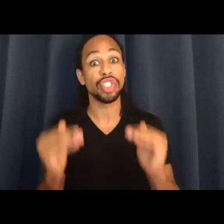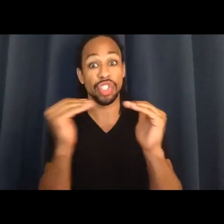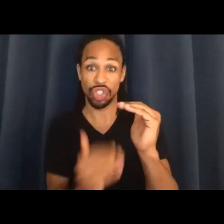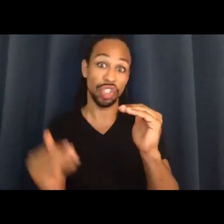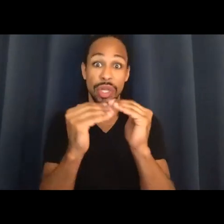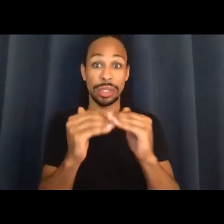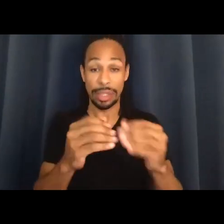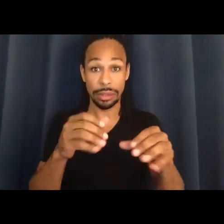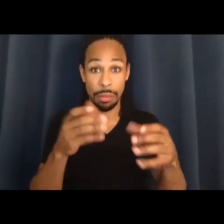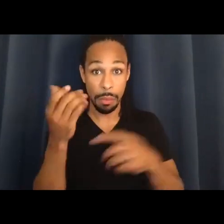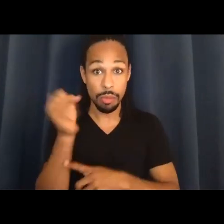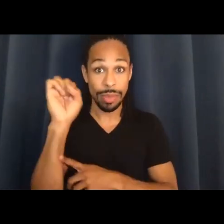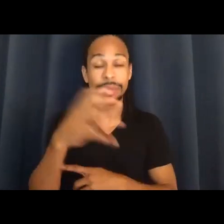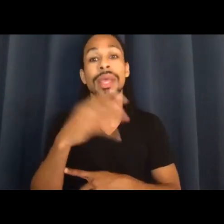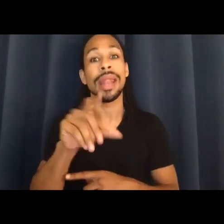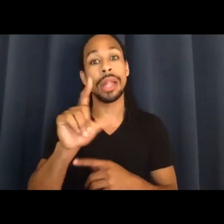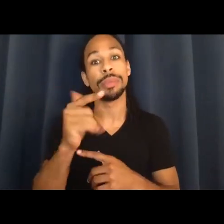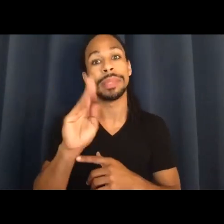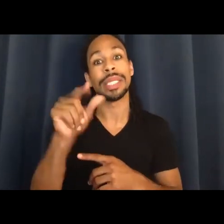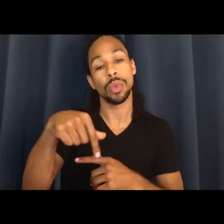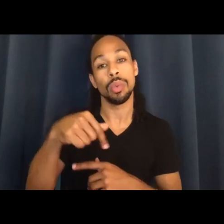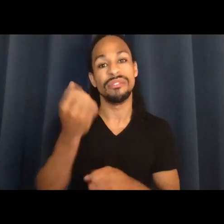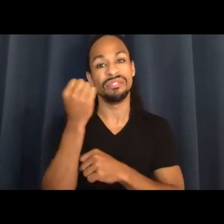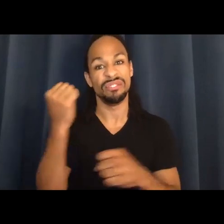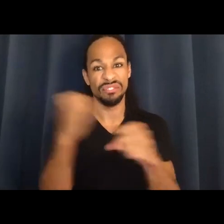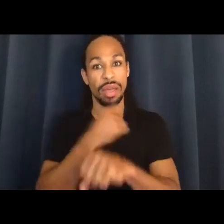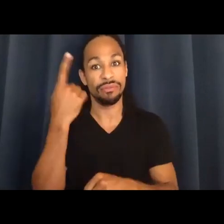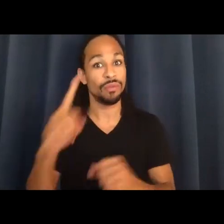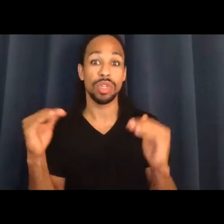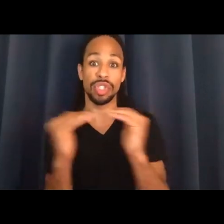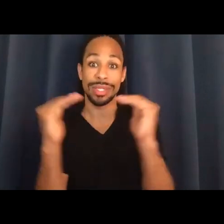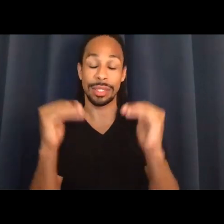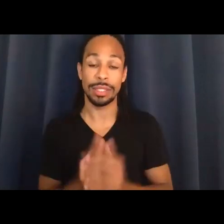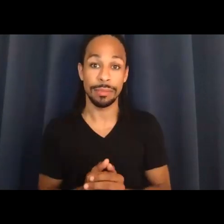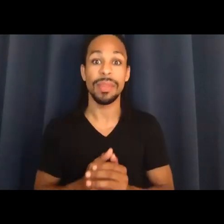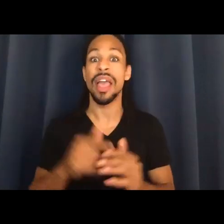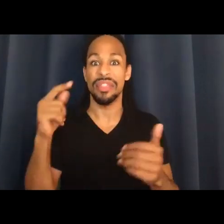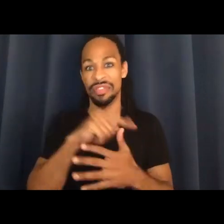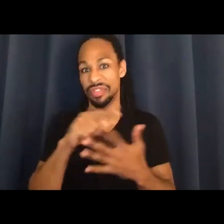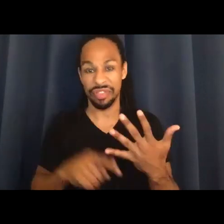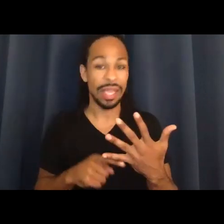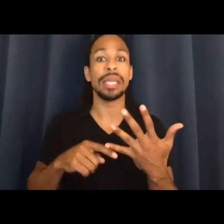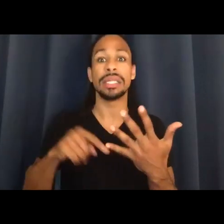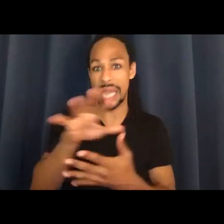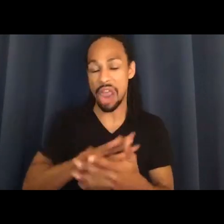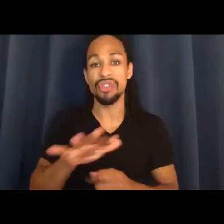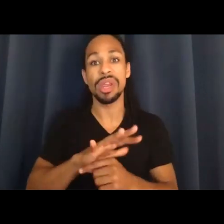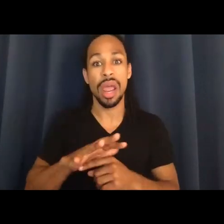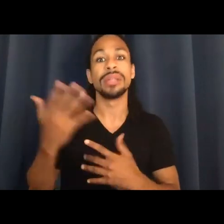fight for justice. These are areas and tactics of oppression of white supremacy and colonialism